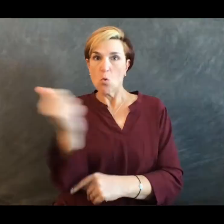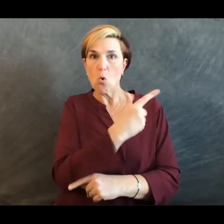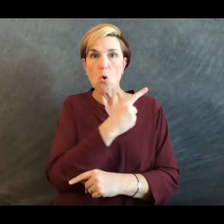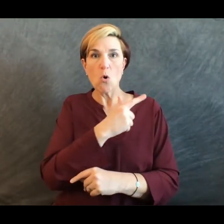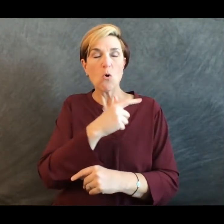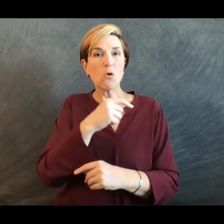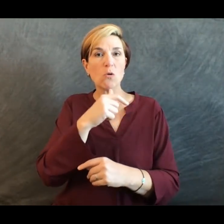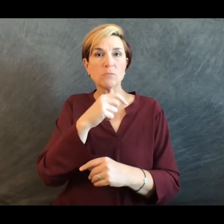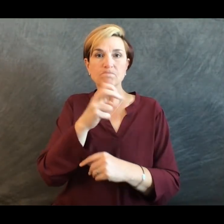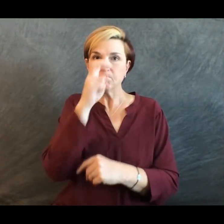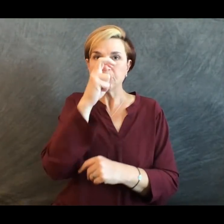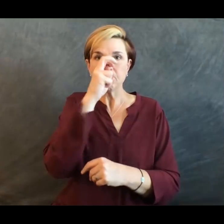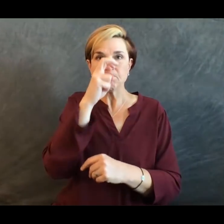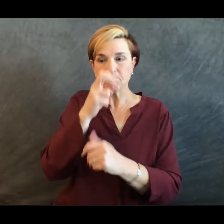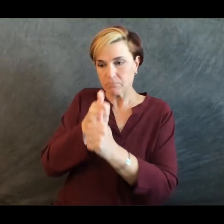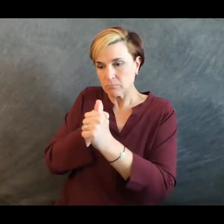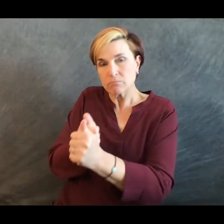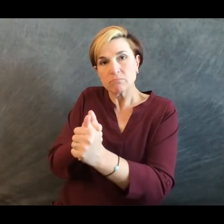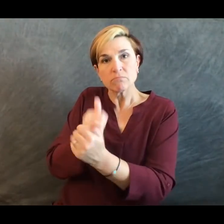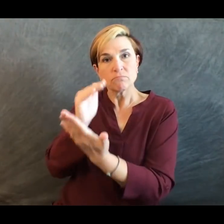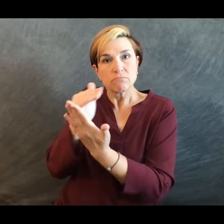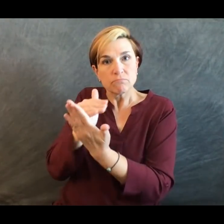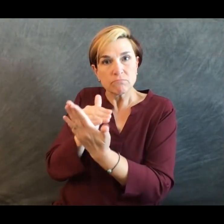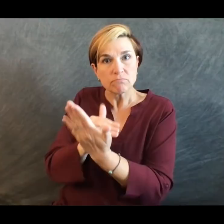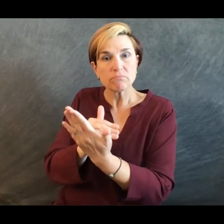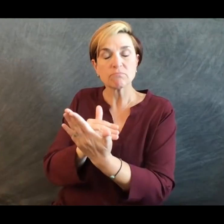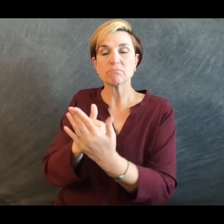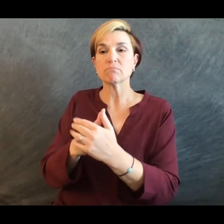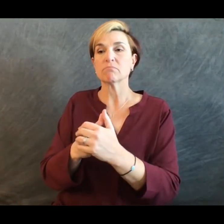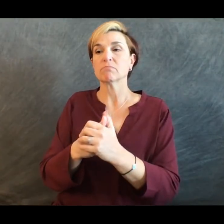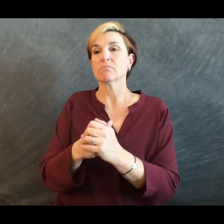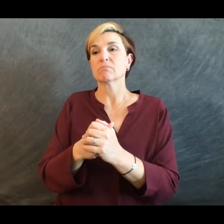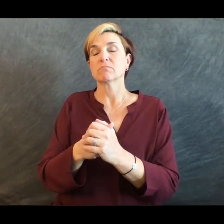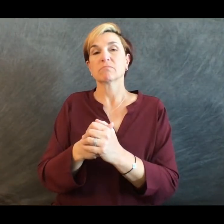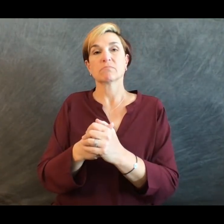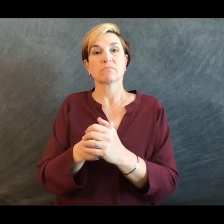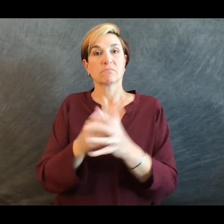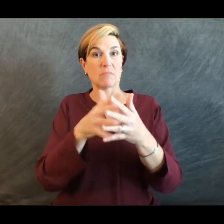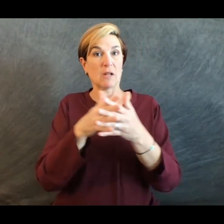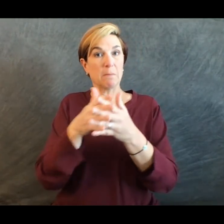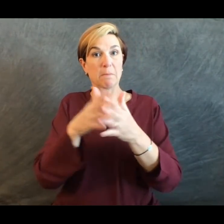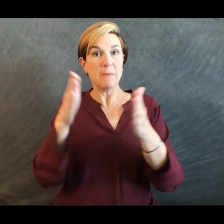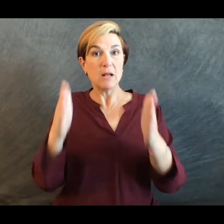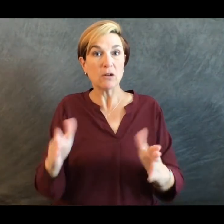many different things our people had to be extremely strong and brave to be able